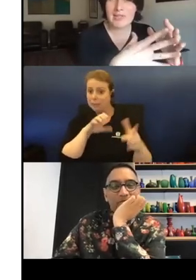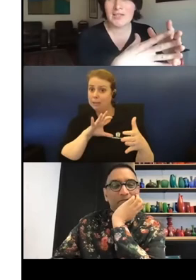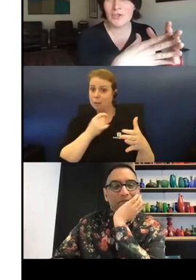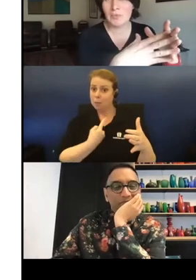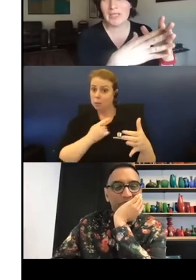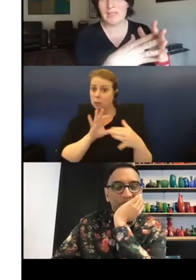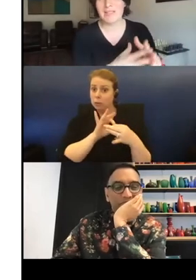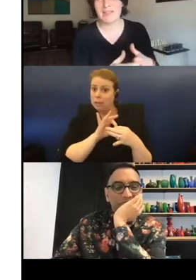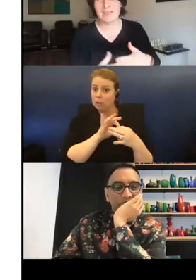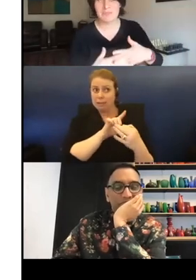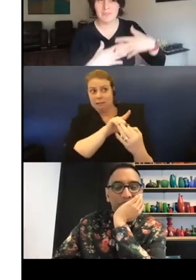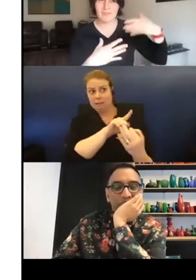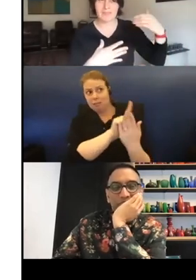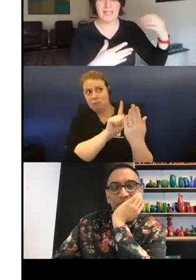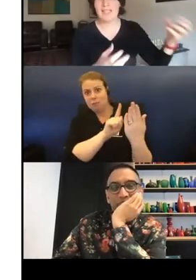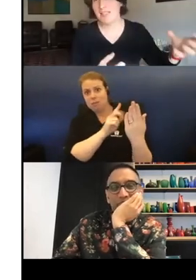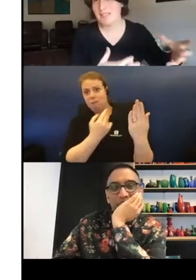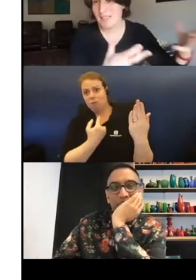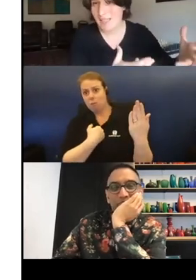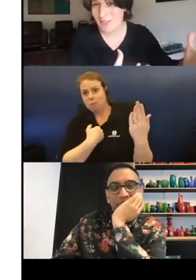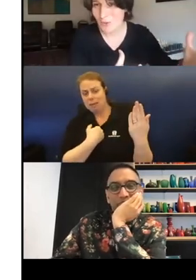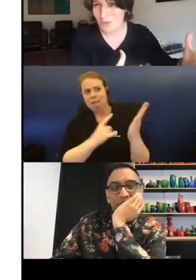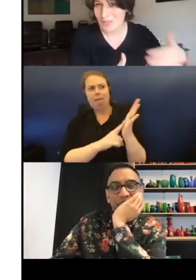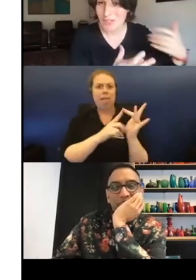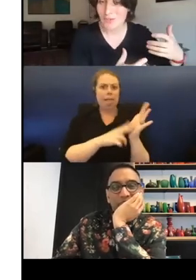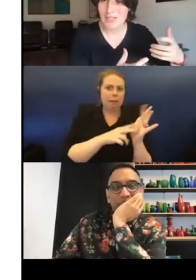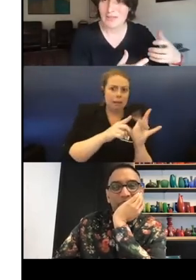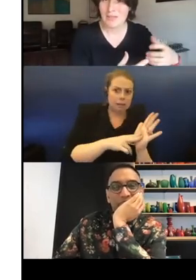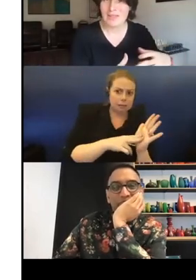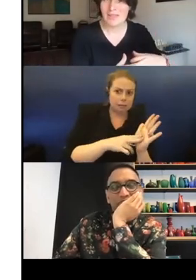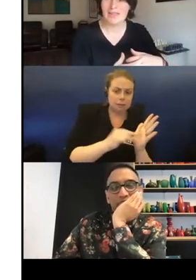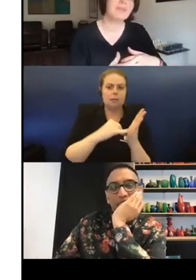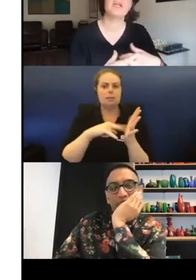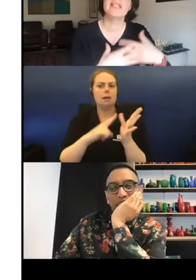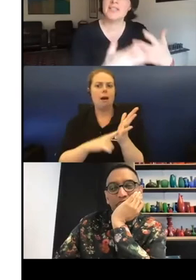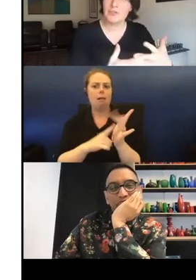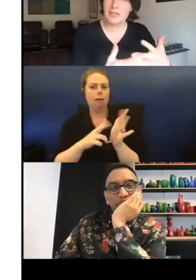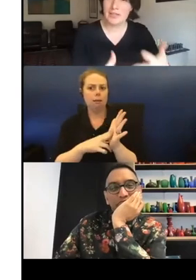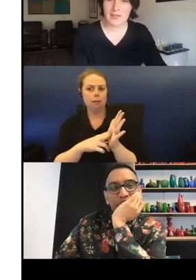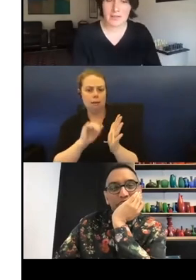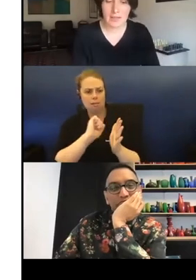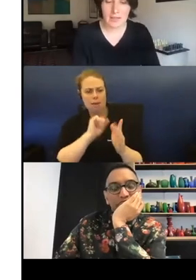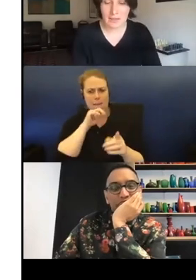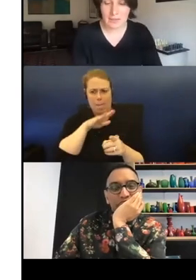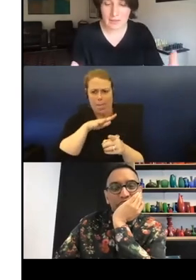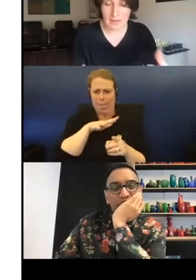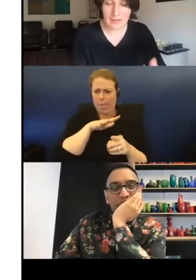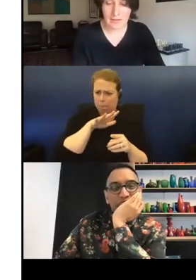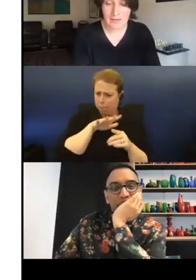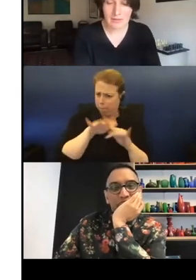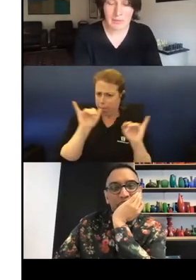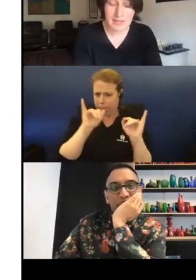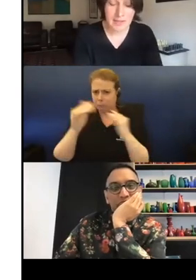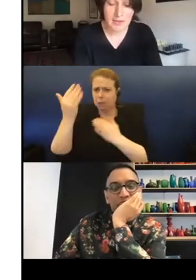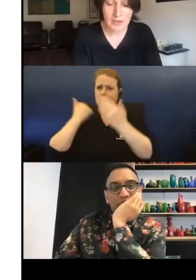to me that lenin and sterling on you know and the in their body history that it represents so